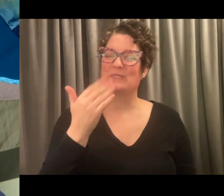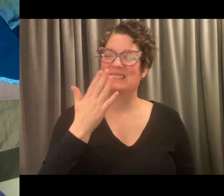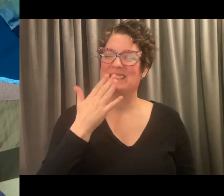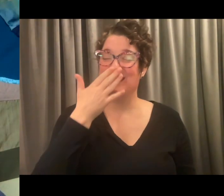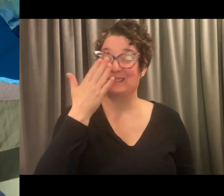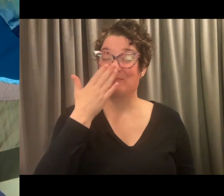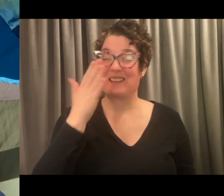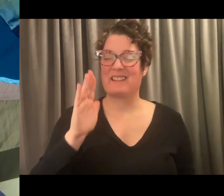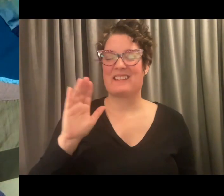The leaves rustling.